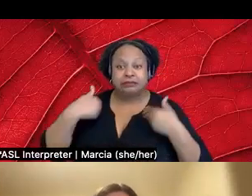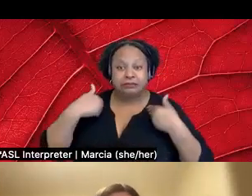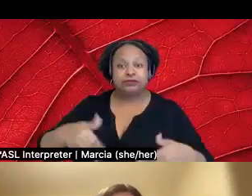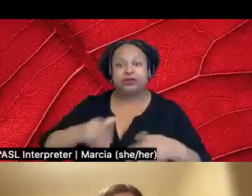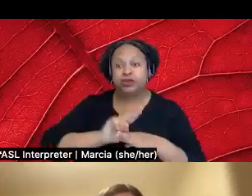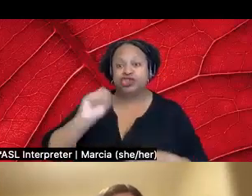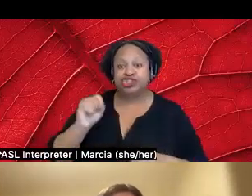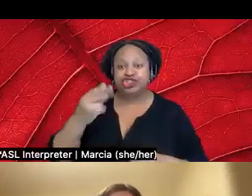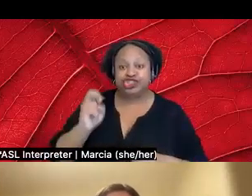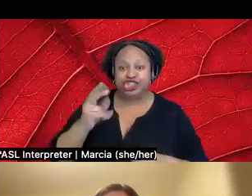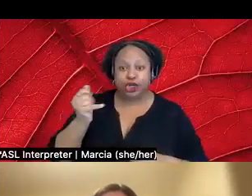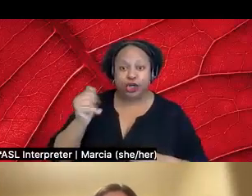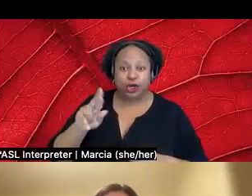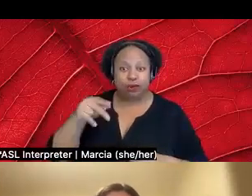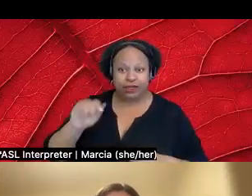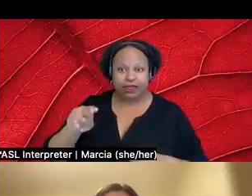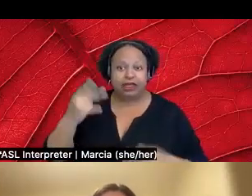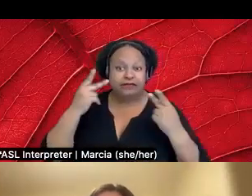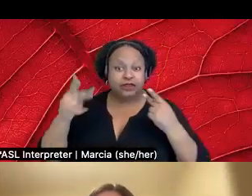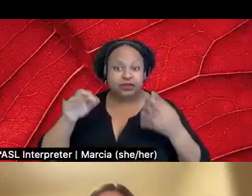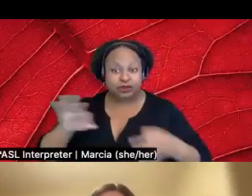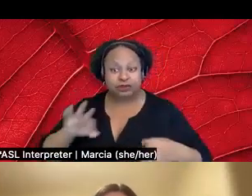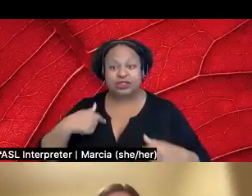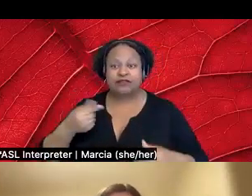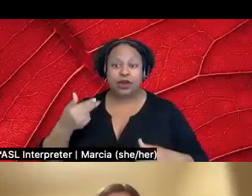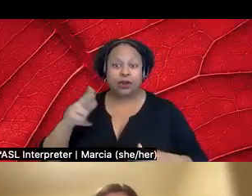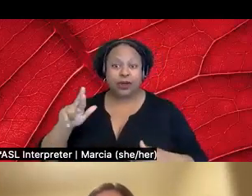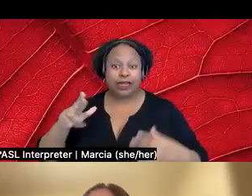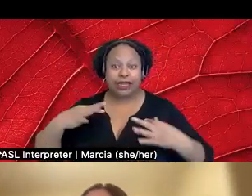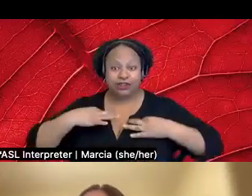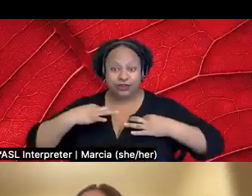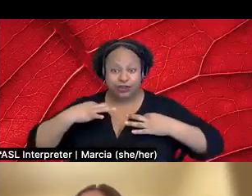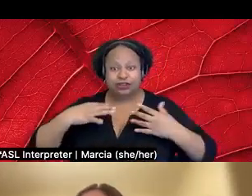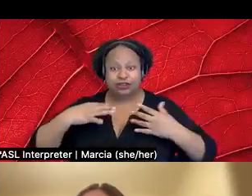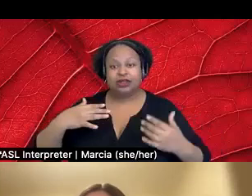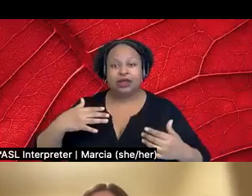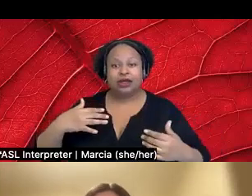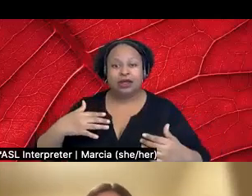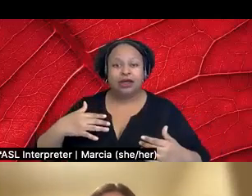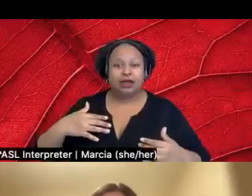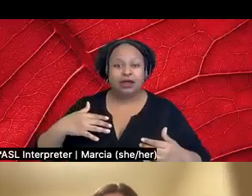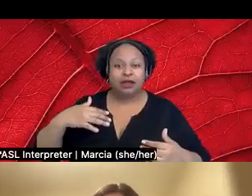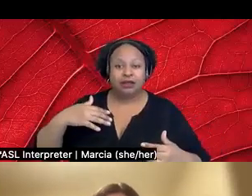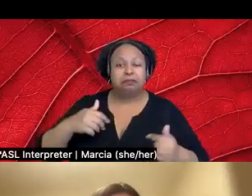I'm wearing a grey shirt and have long, mostly still dark hair and glasses.